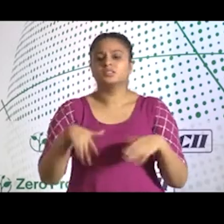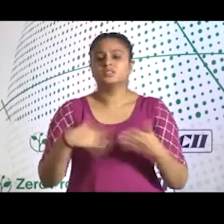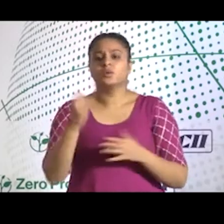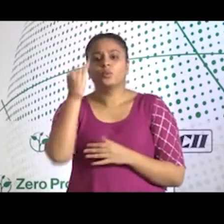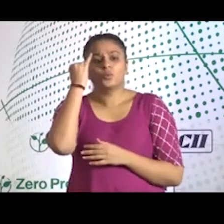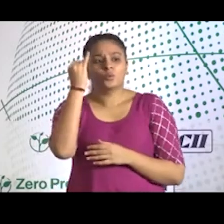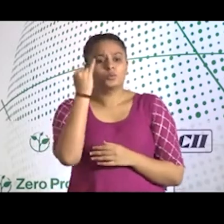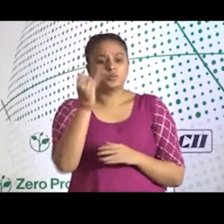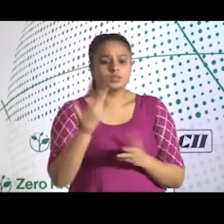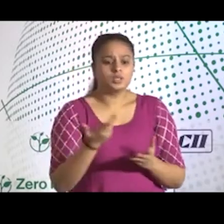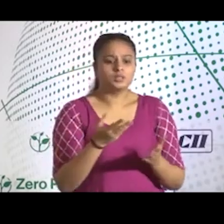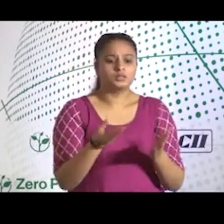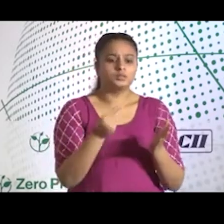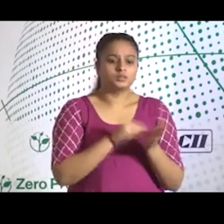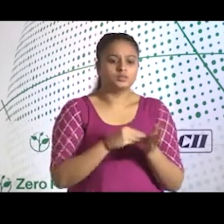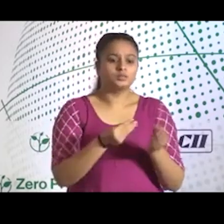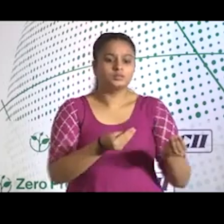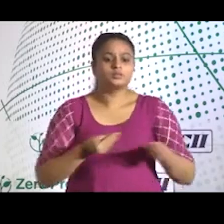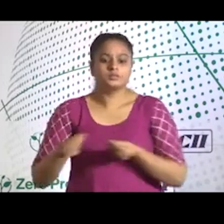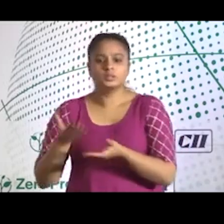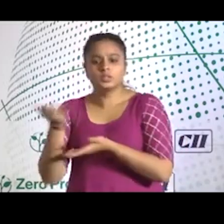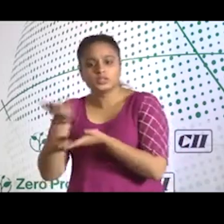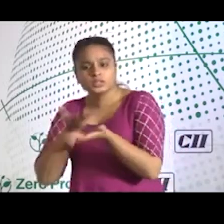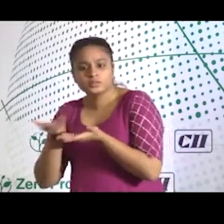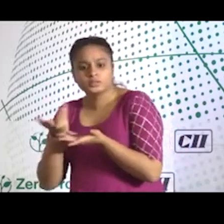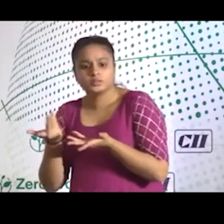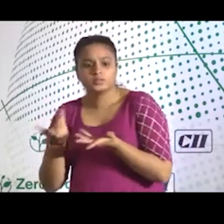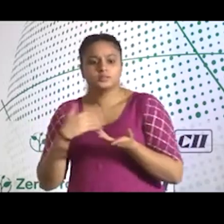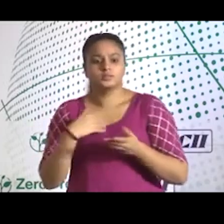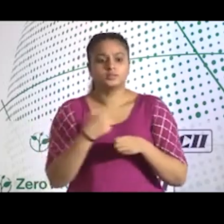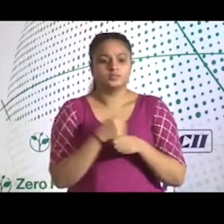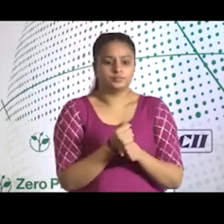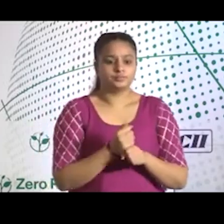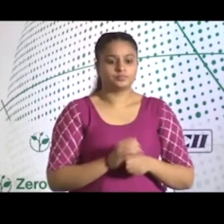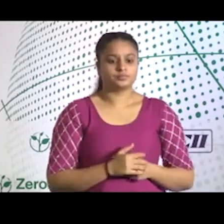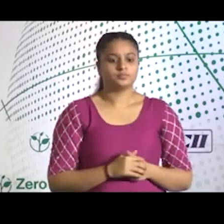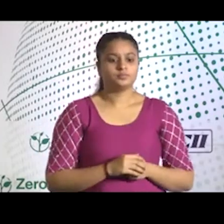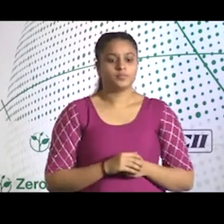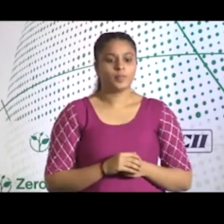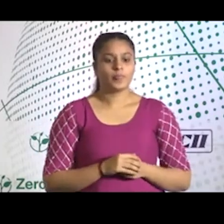But of late, we've been going to an even more ambitious model, which is called co-design.